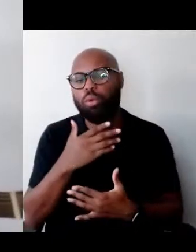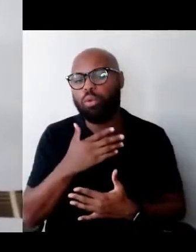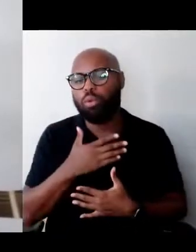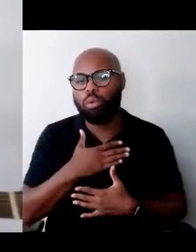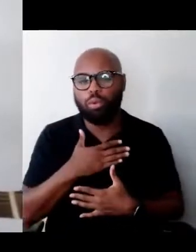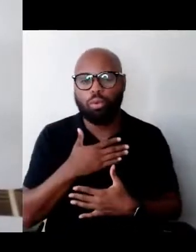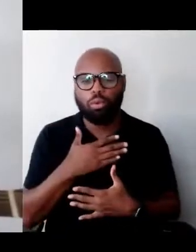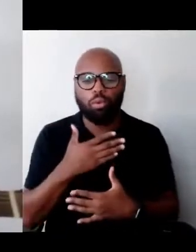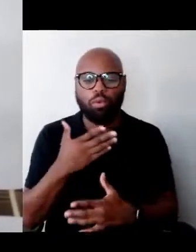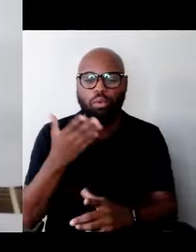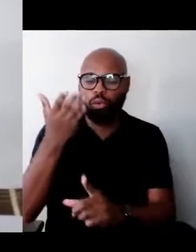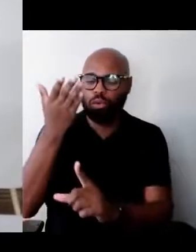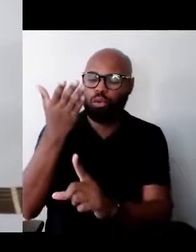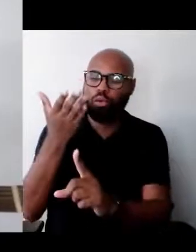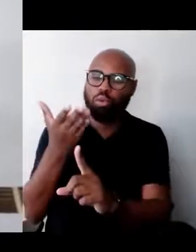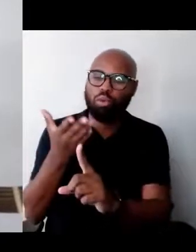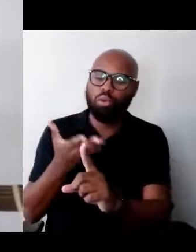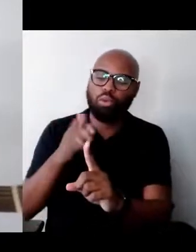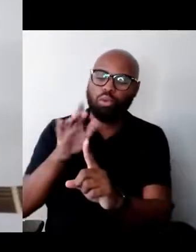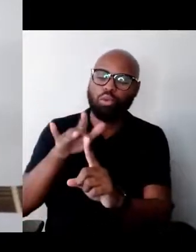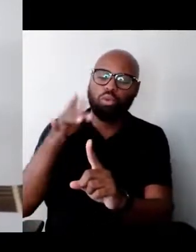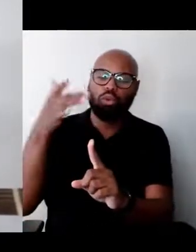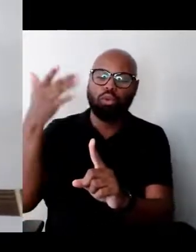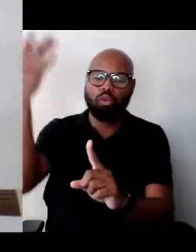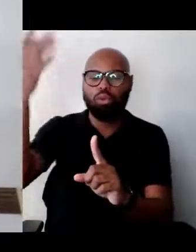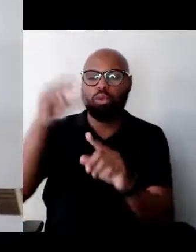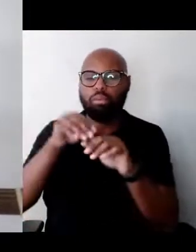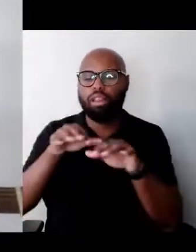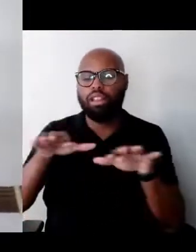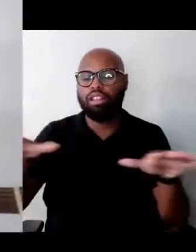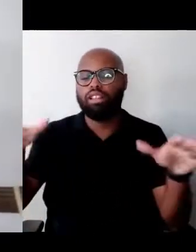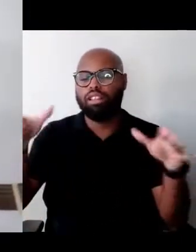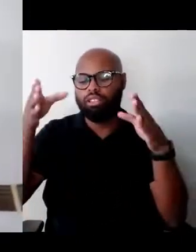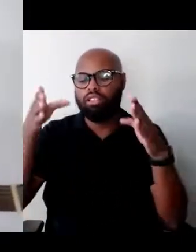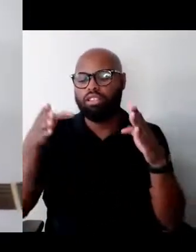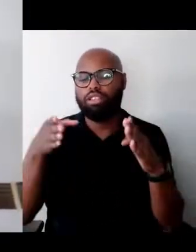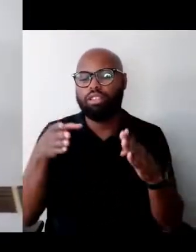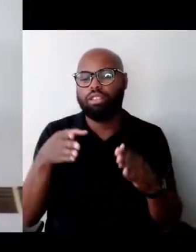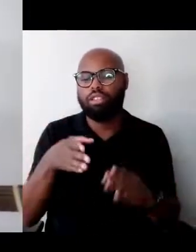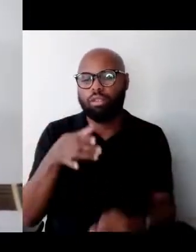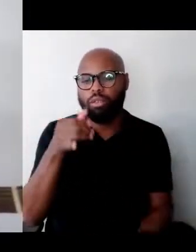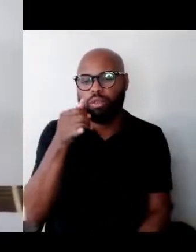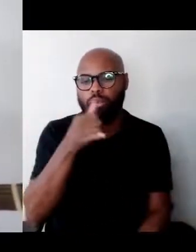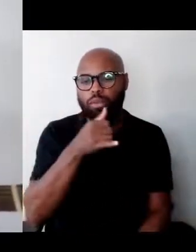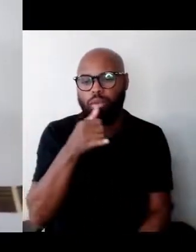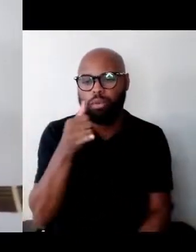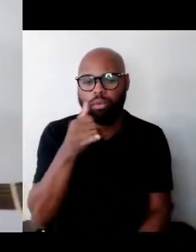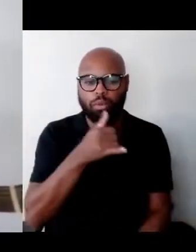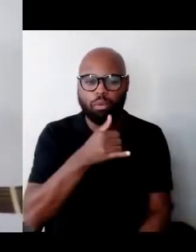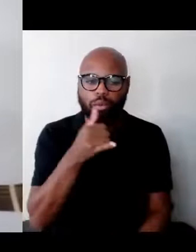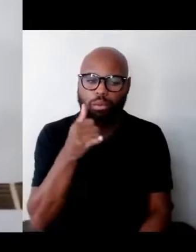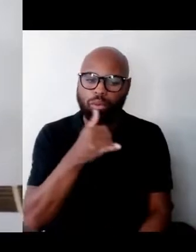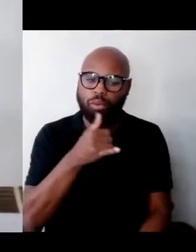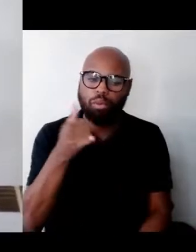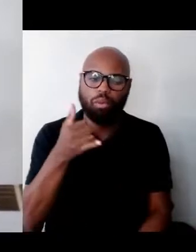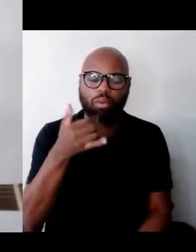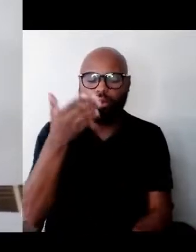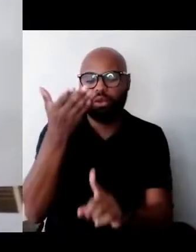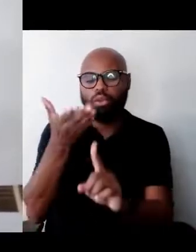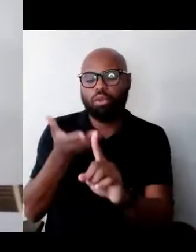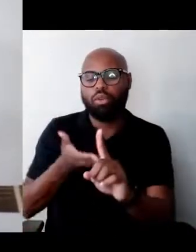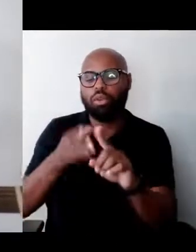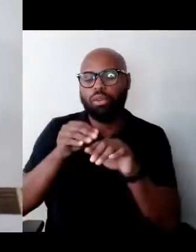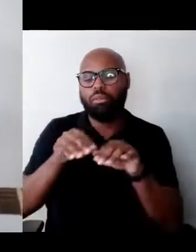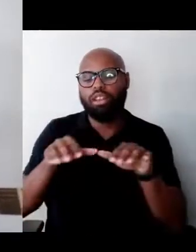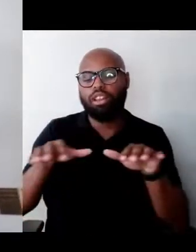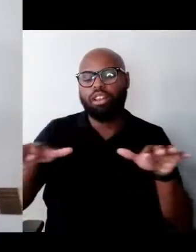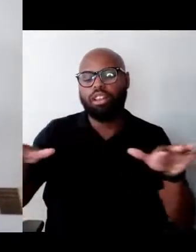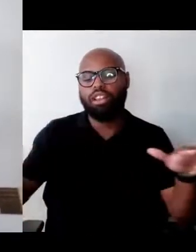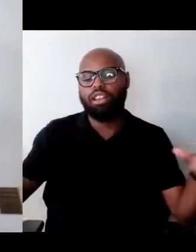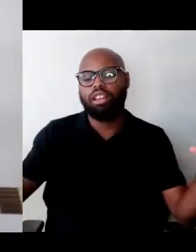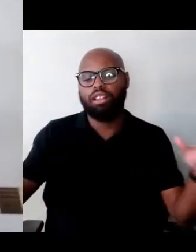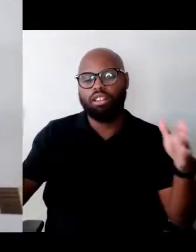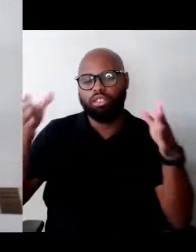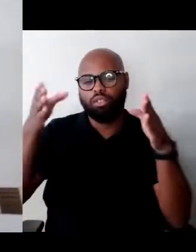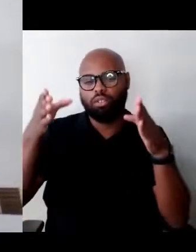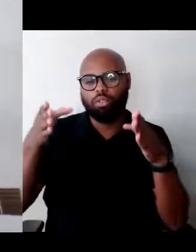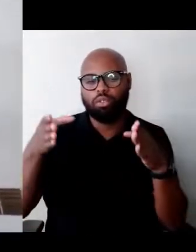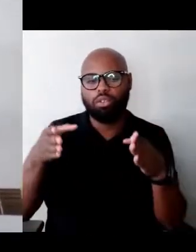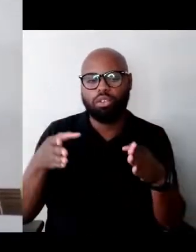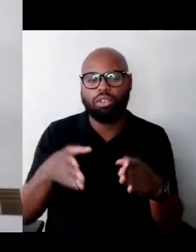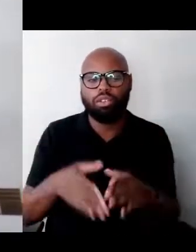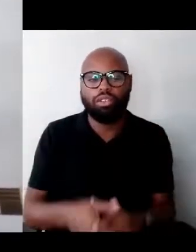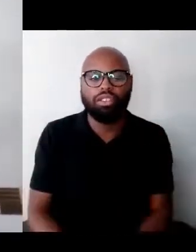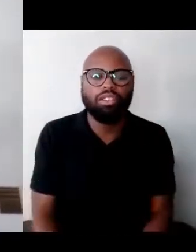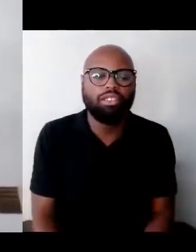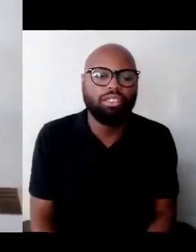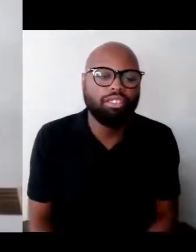You are the blessed one